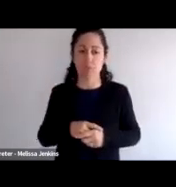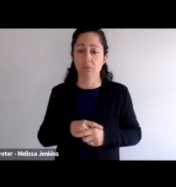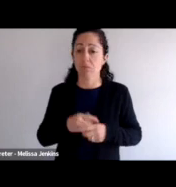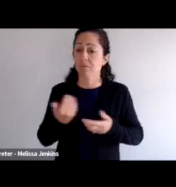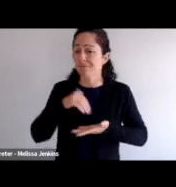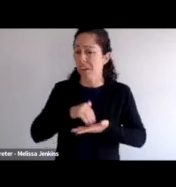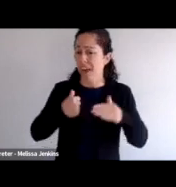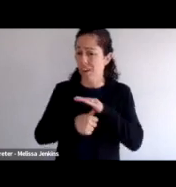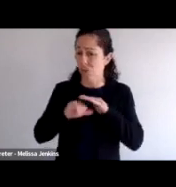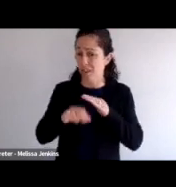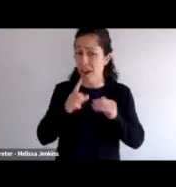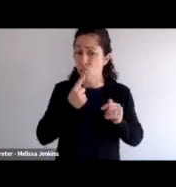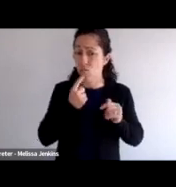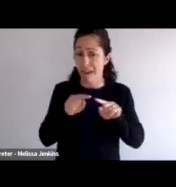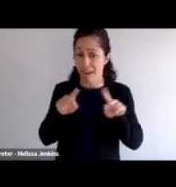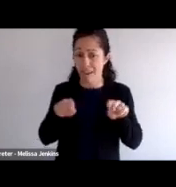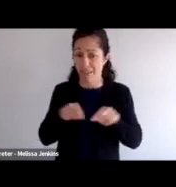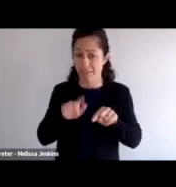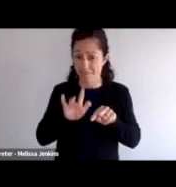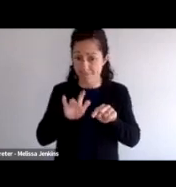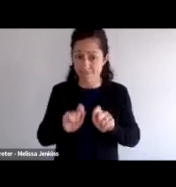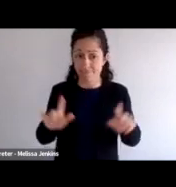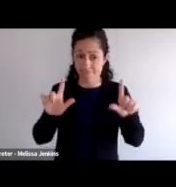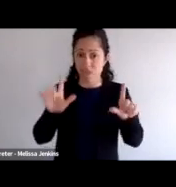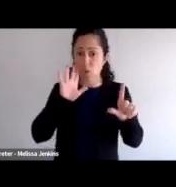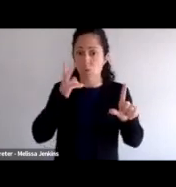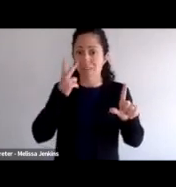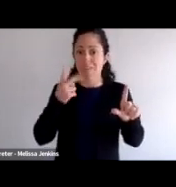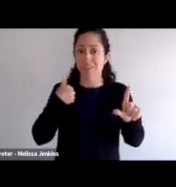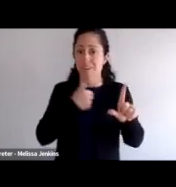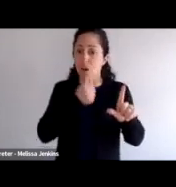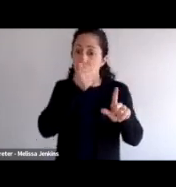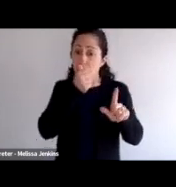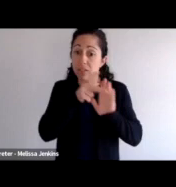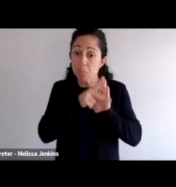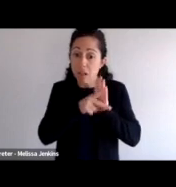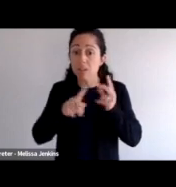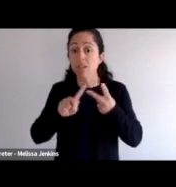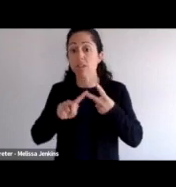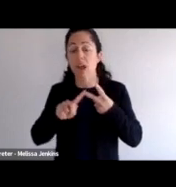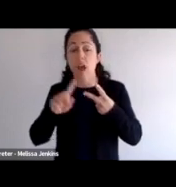and conditions um and you excuse me our privacy policy and terms of use, if you're interested.